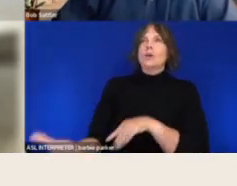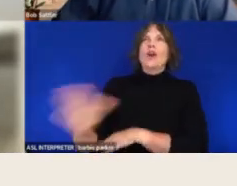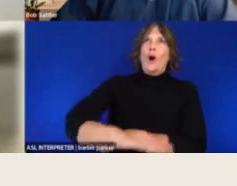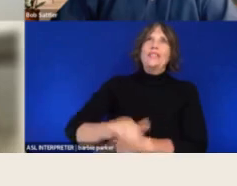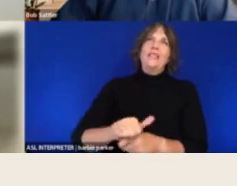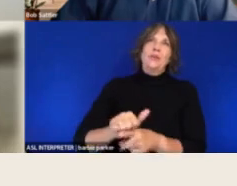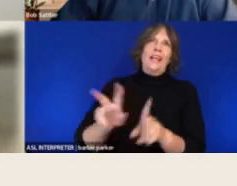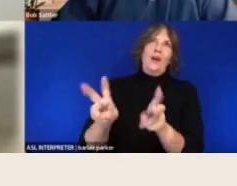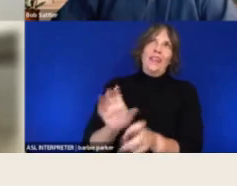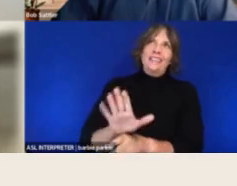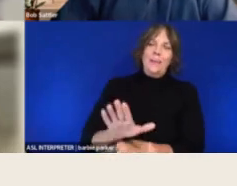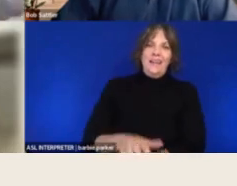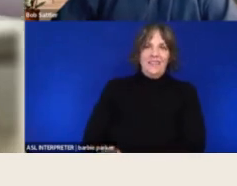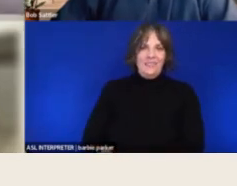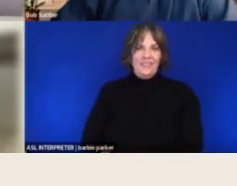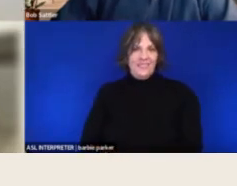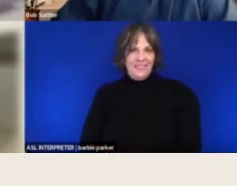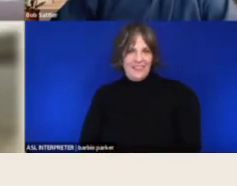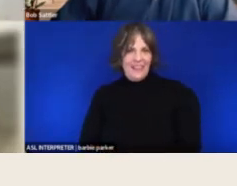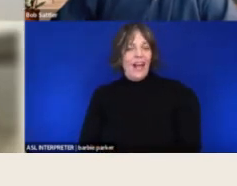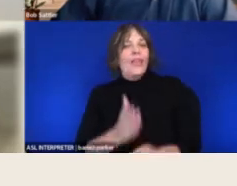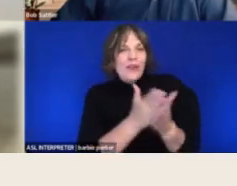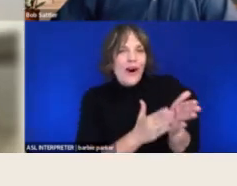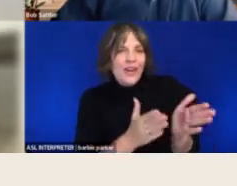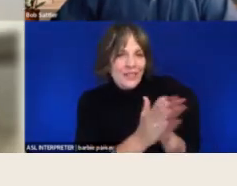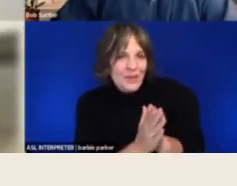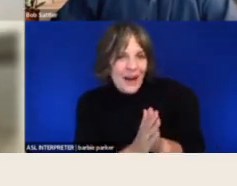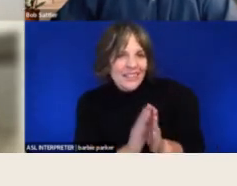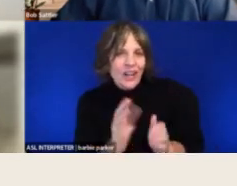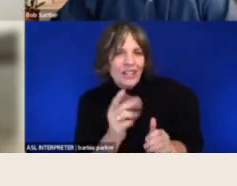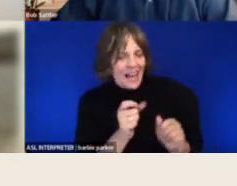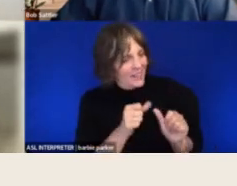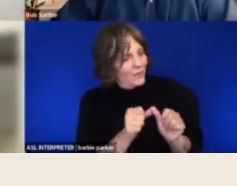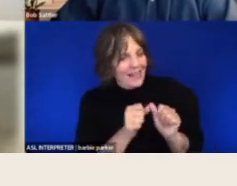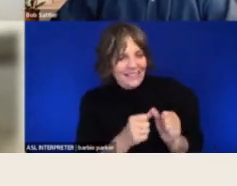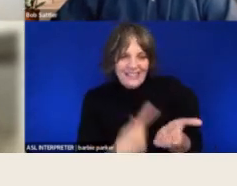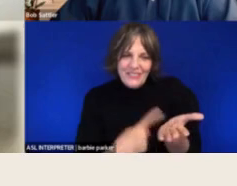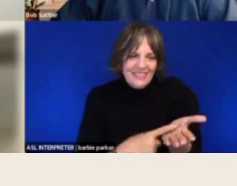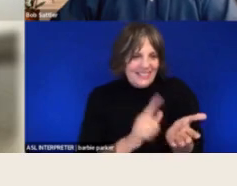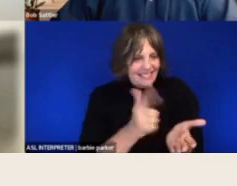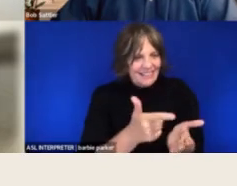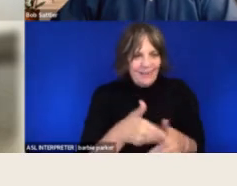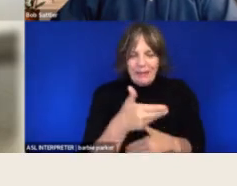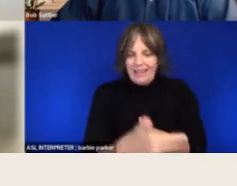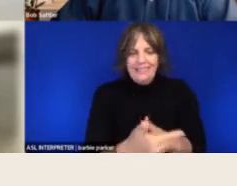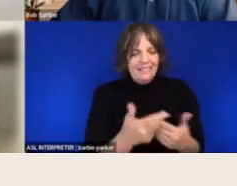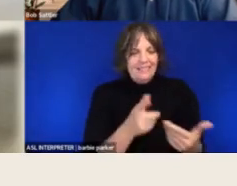Saska Rajcevic: And there are some requests in chat that we can, that we continue right? Because there's a lot to say. Alva Gardner: Yeah, you know, I